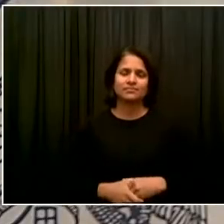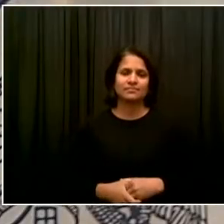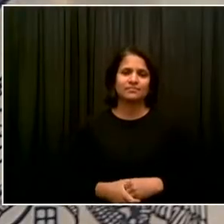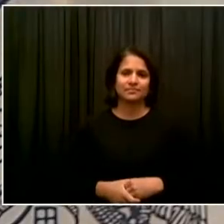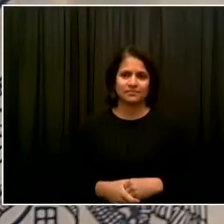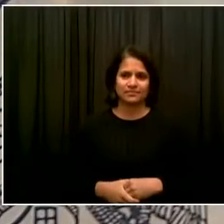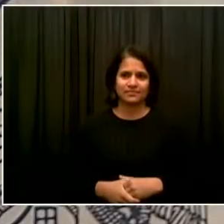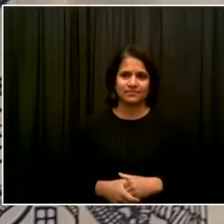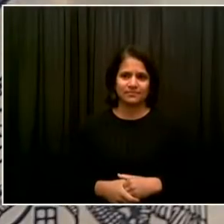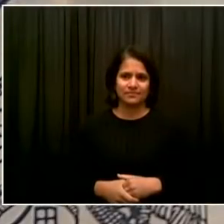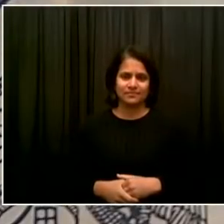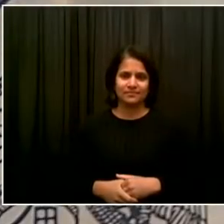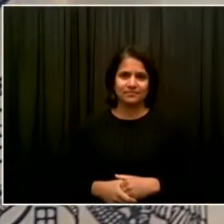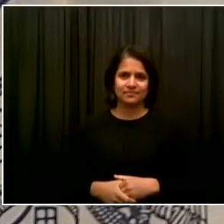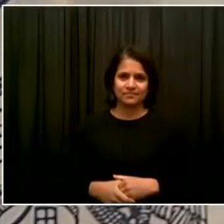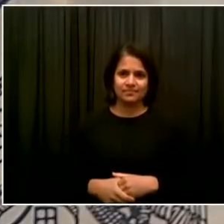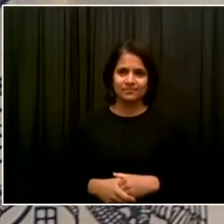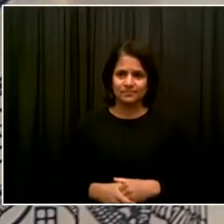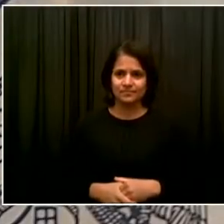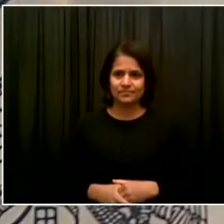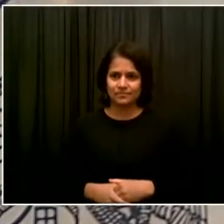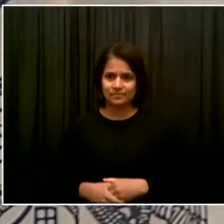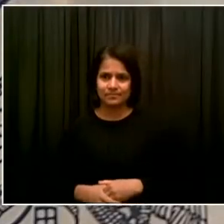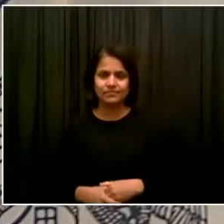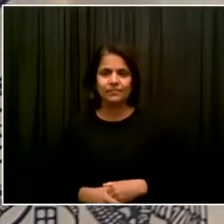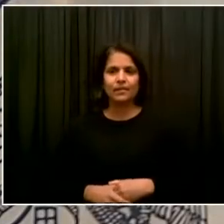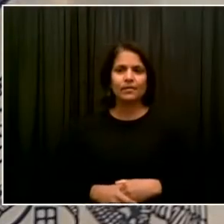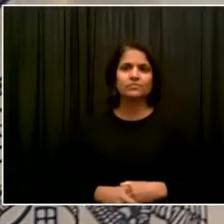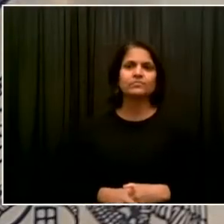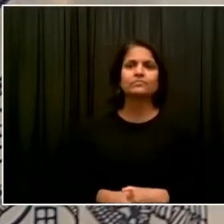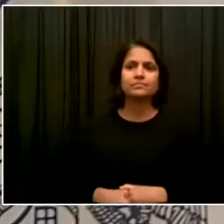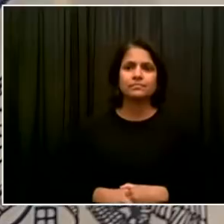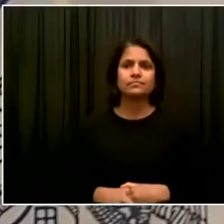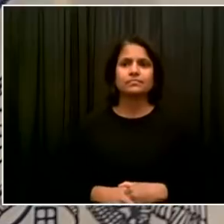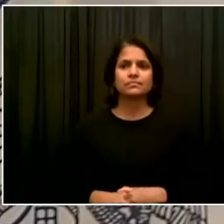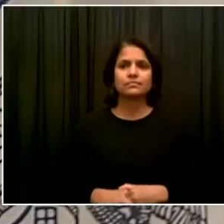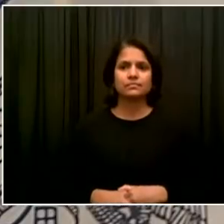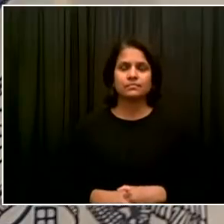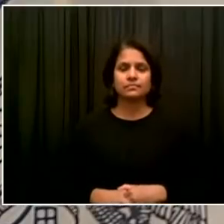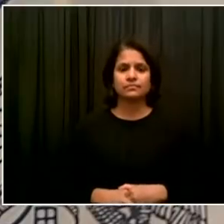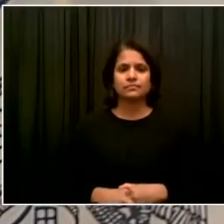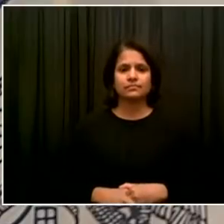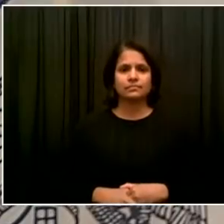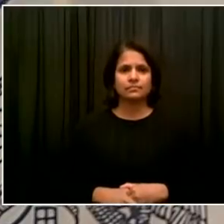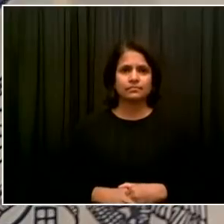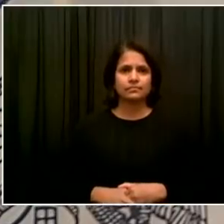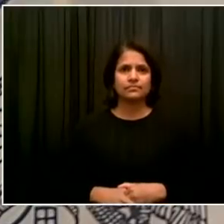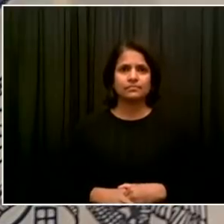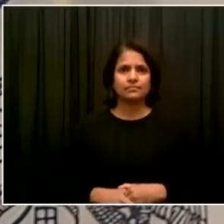VACCINATED TO